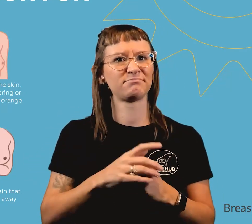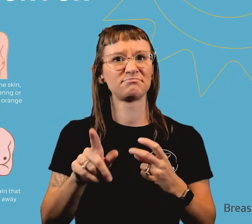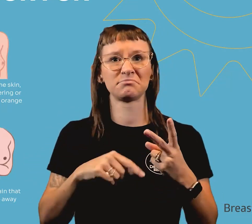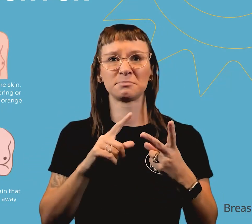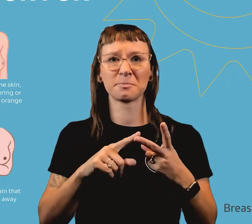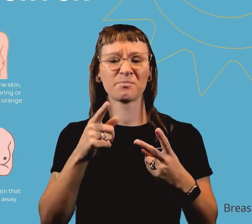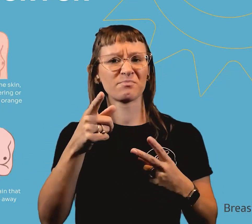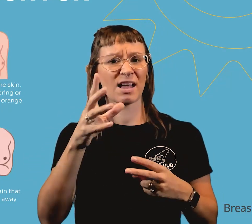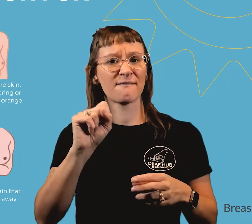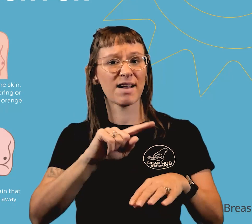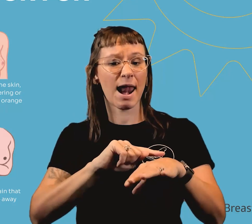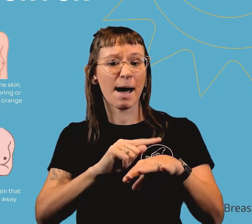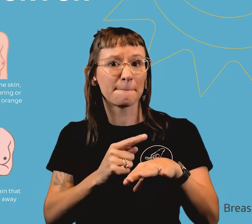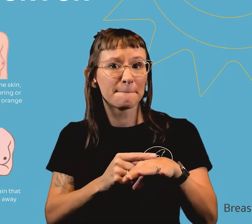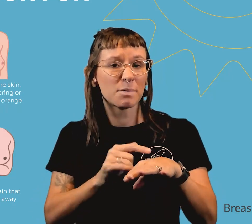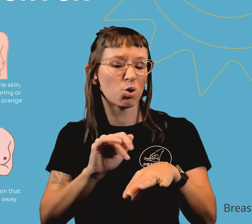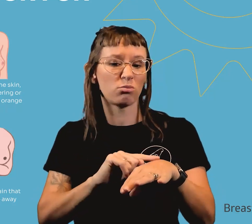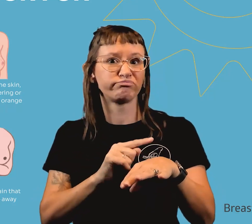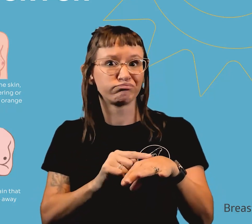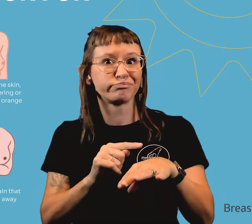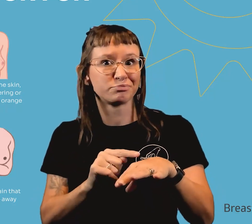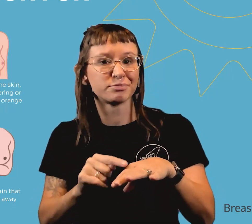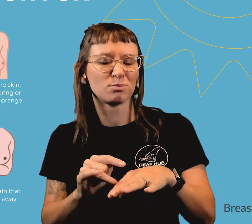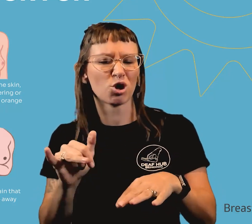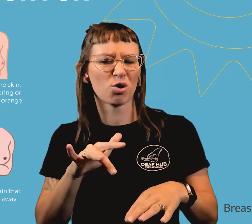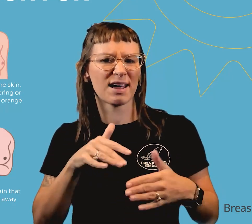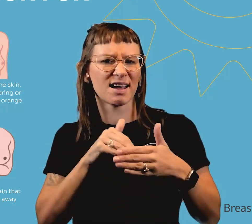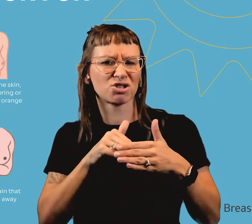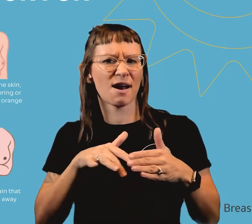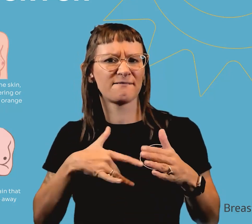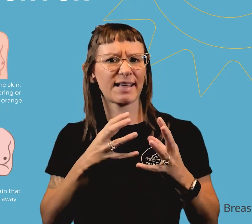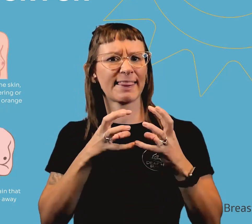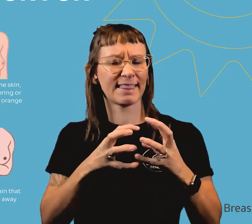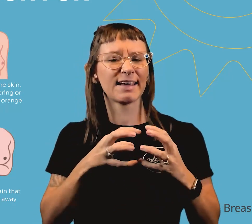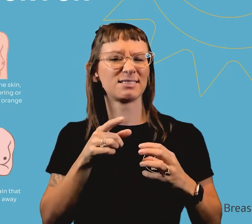A lump, lumpiness or thickening in the breast, especially if it is only in one breast.